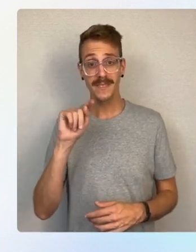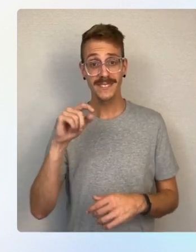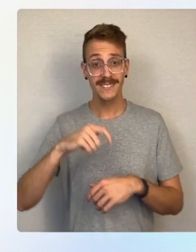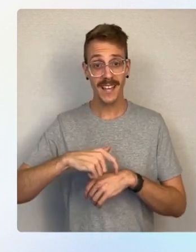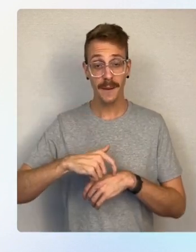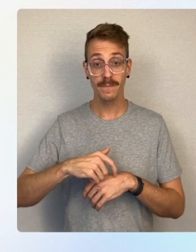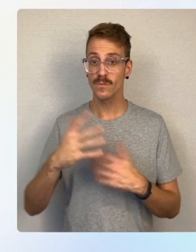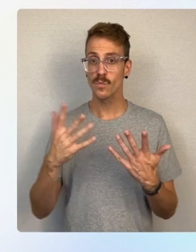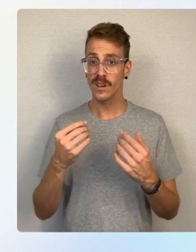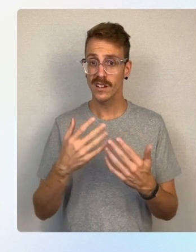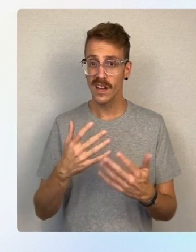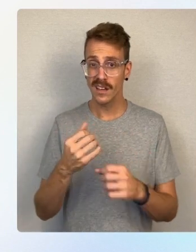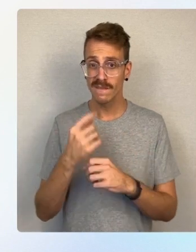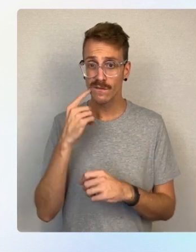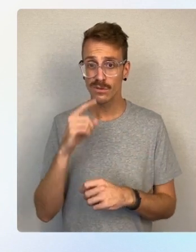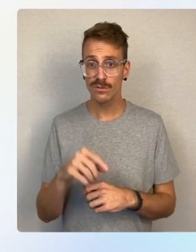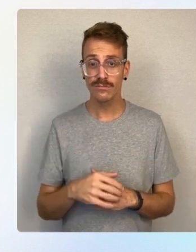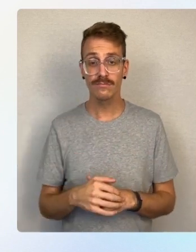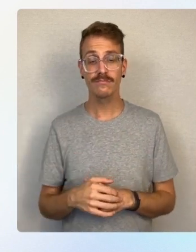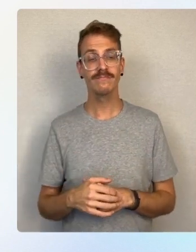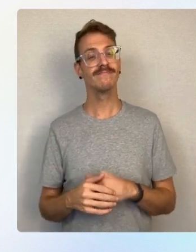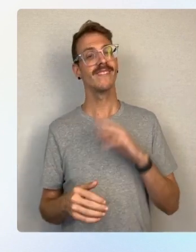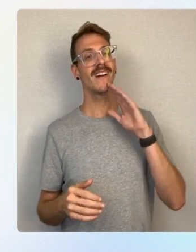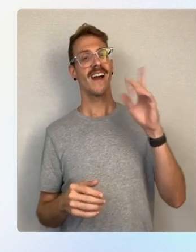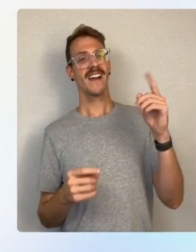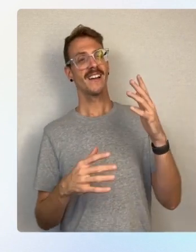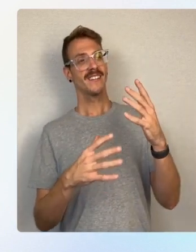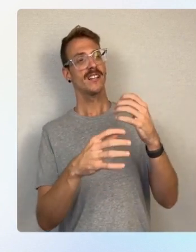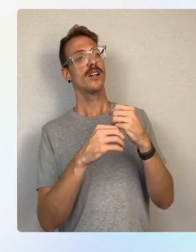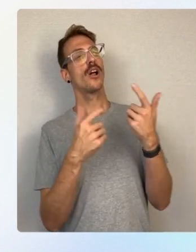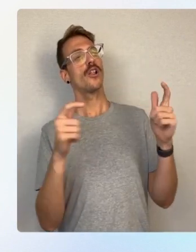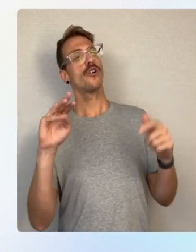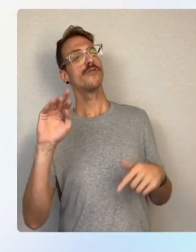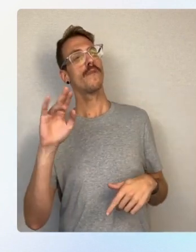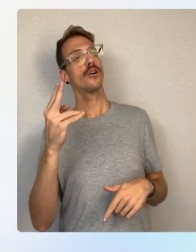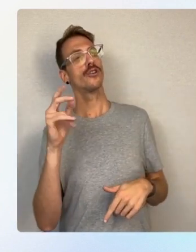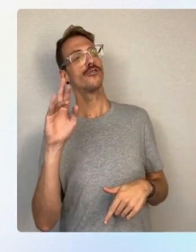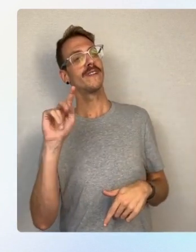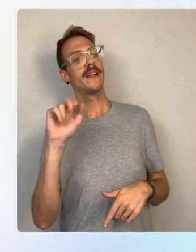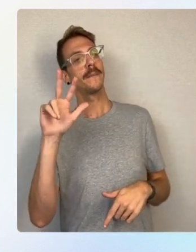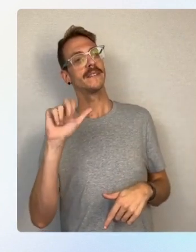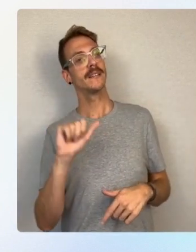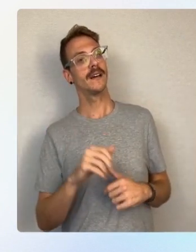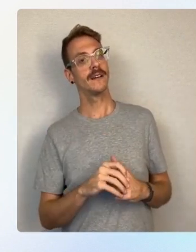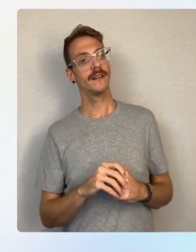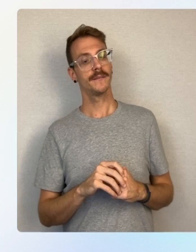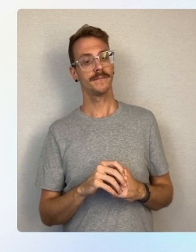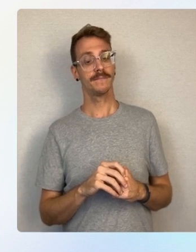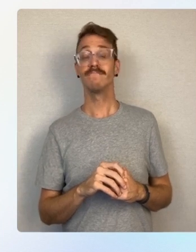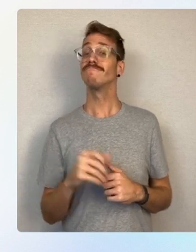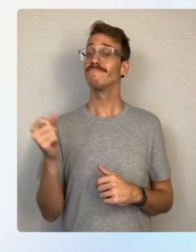[Woman] Hello, and welcome to Pizza Time. What can I get you? [Man] Hi, I'll take a large Margherita pizza.